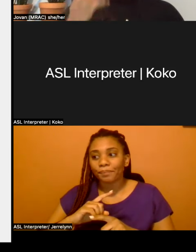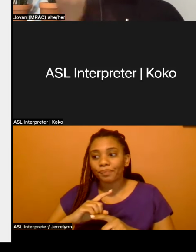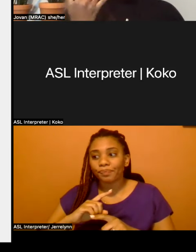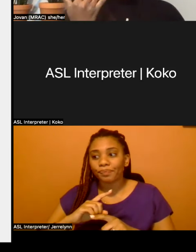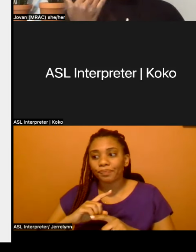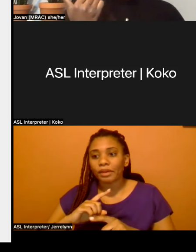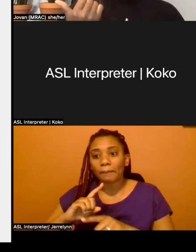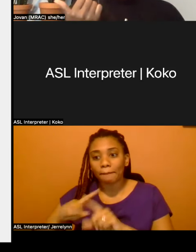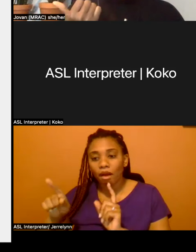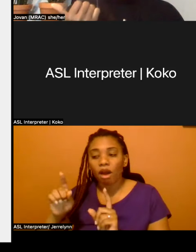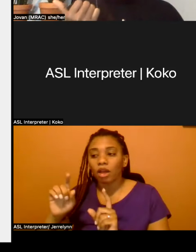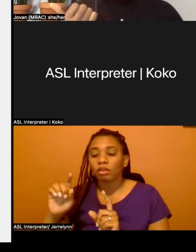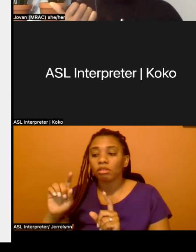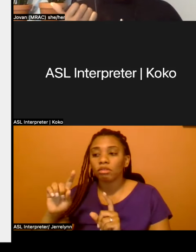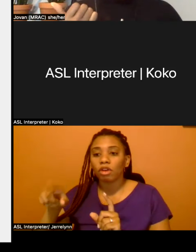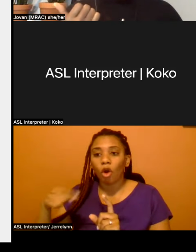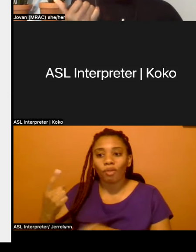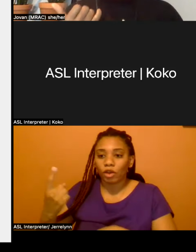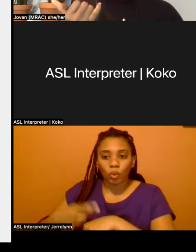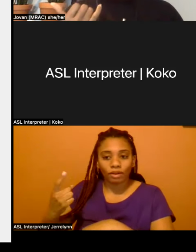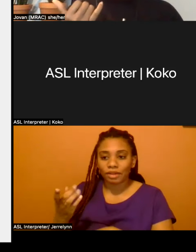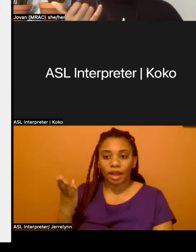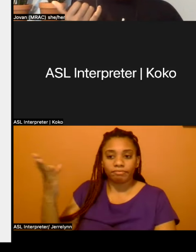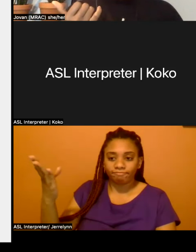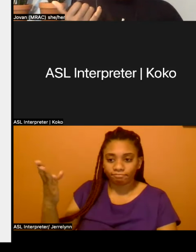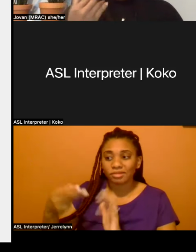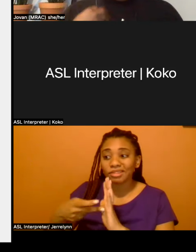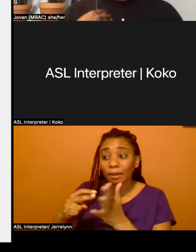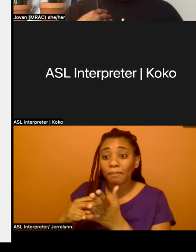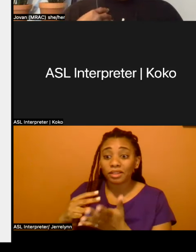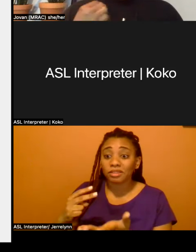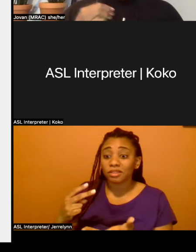Basically, you'll get a phone call or an email from us, from MRAC staff saying,